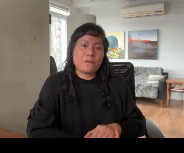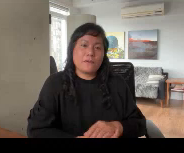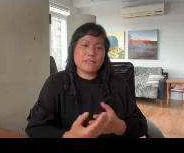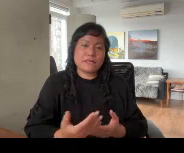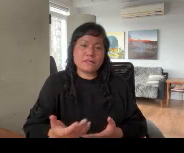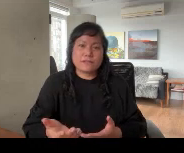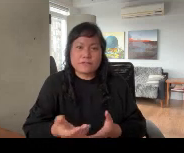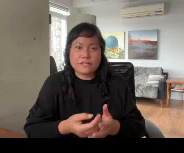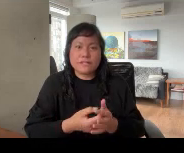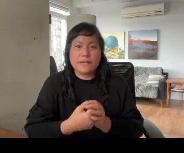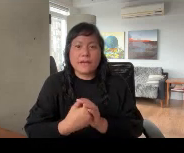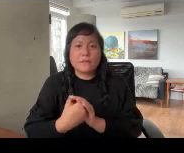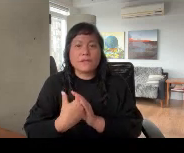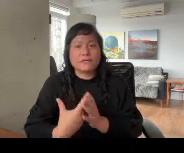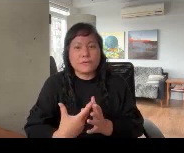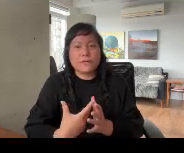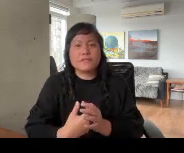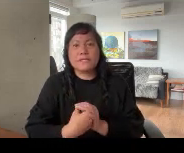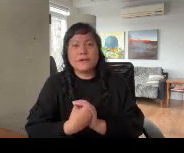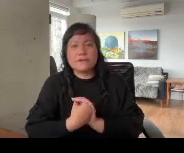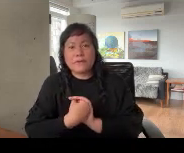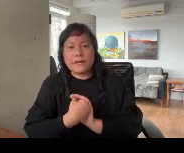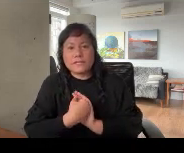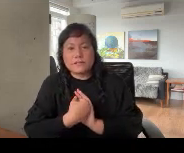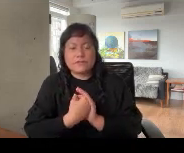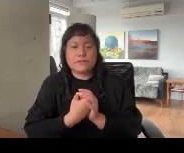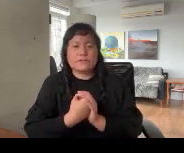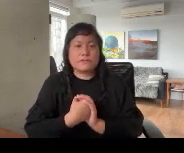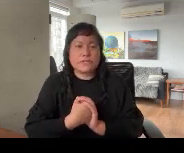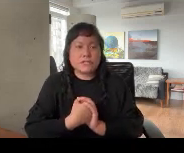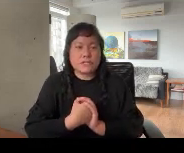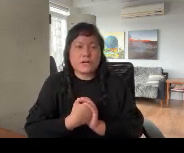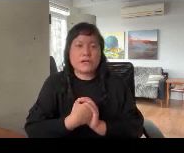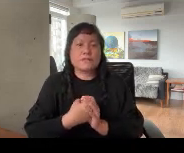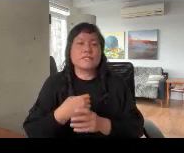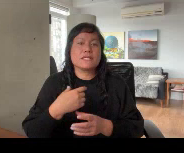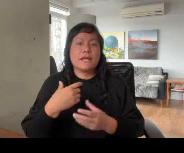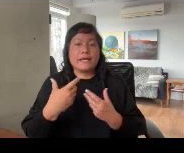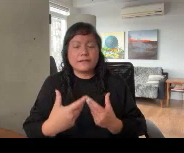how we as institutions make equity a choice through our institutional strategic documents